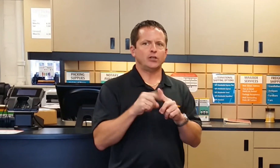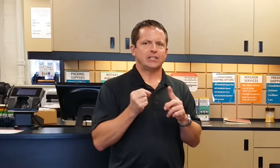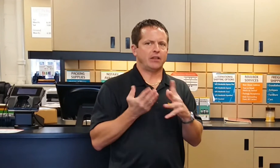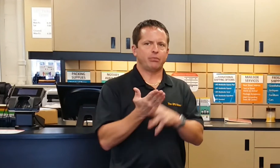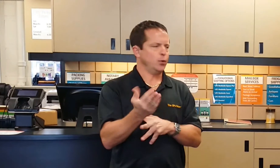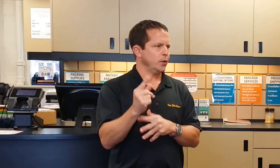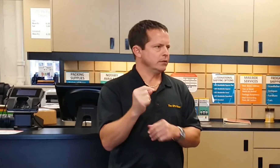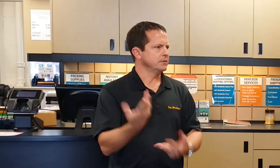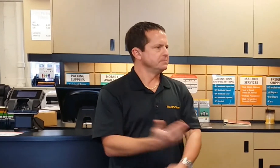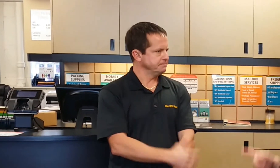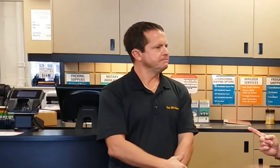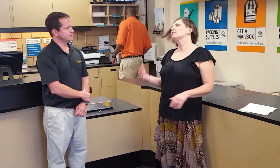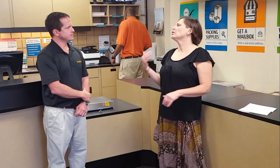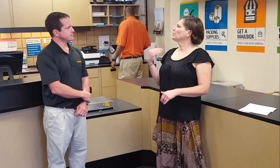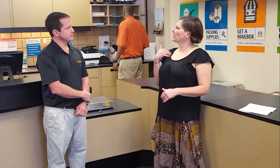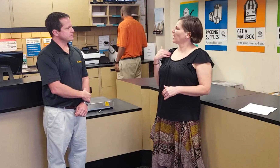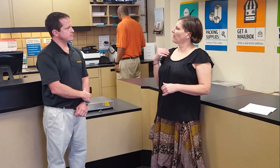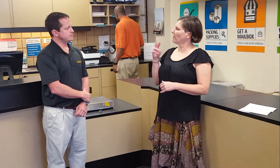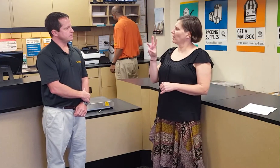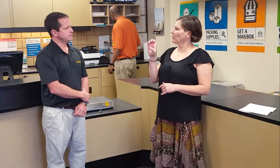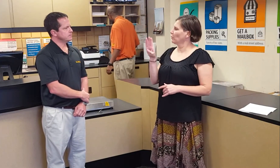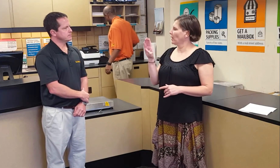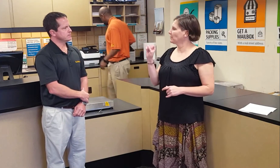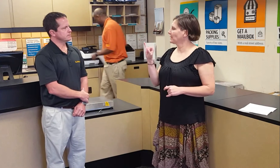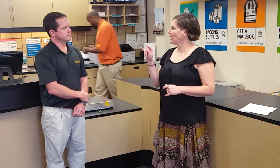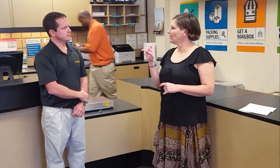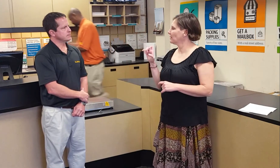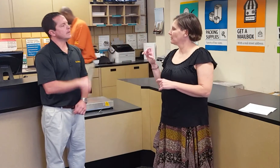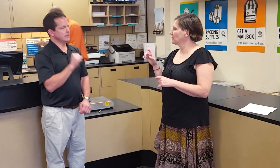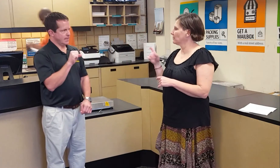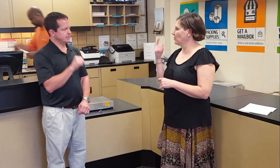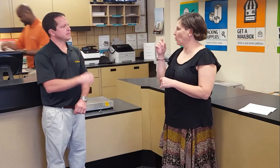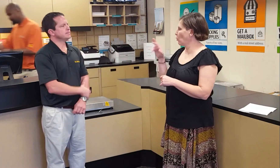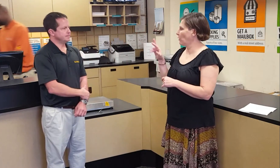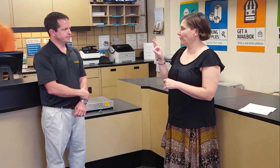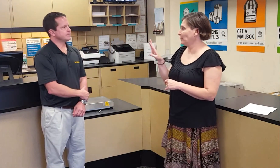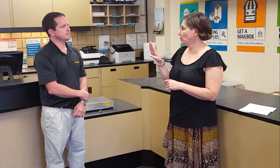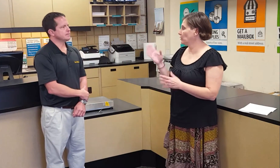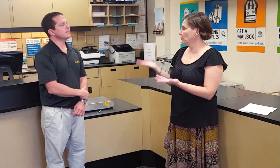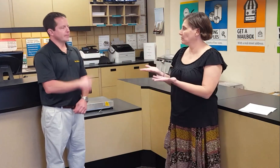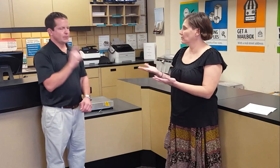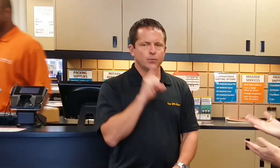I'm always gonna find a way to get through to people. Do you have a website or a Facebook?